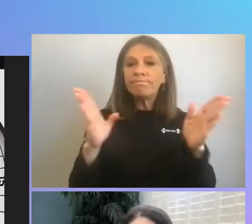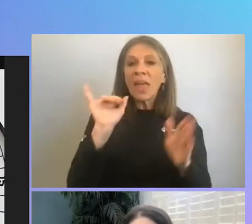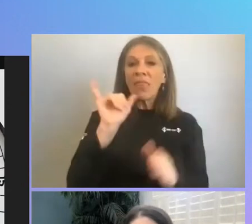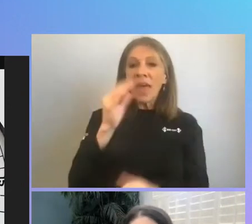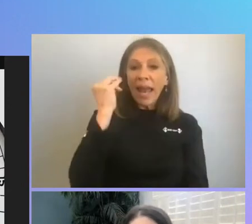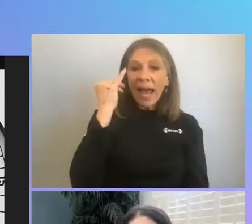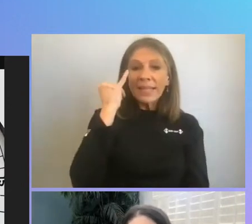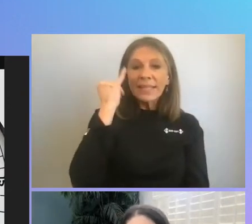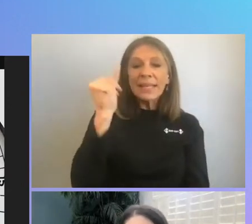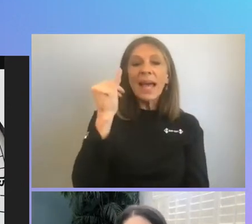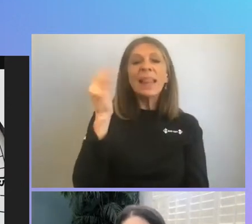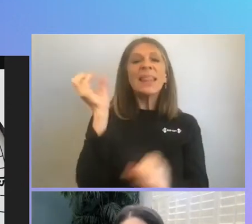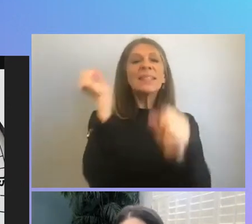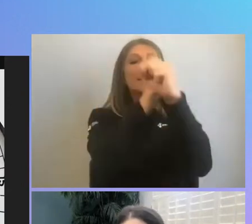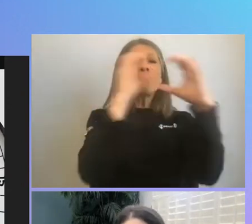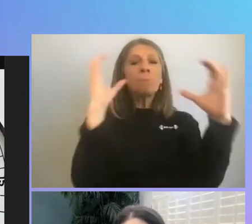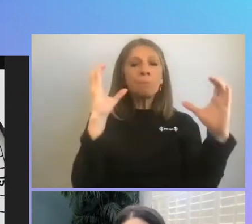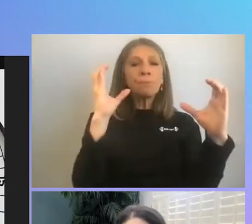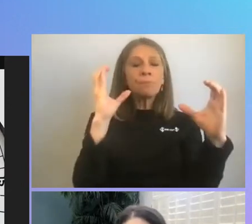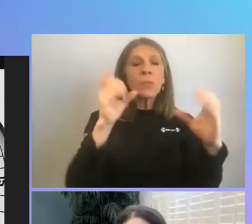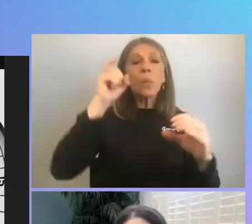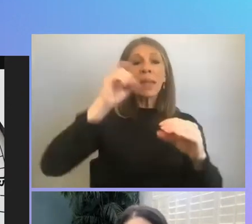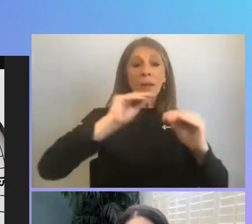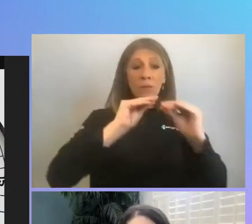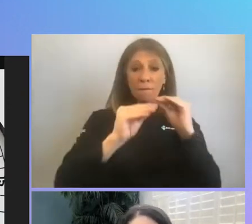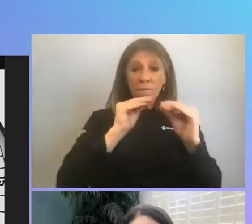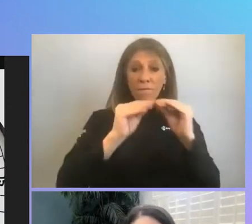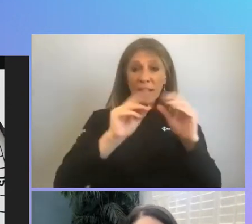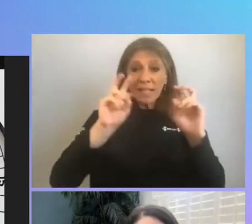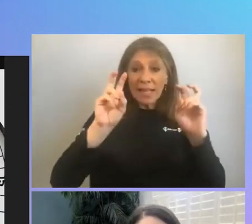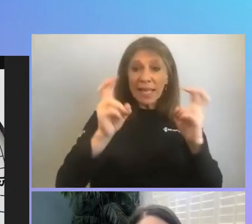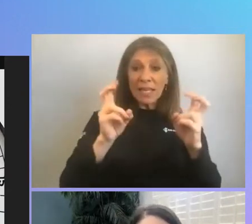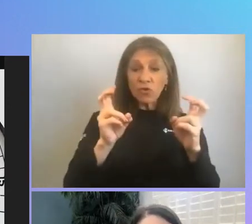we have to fix the issue. It's more than one line of code for